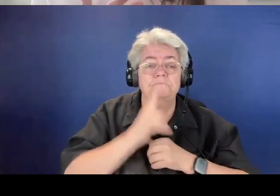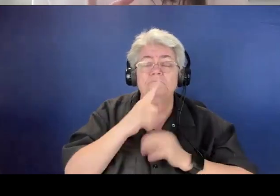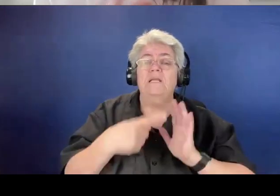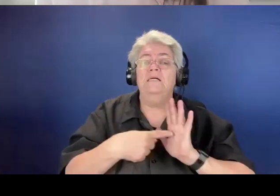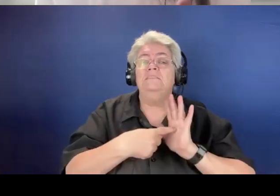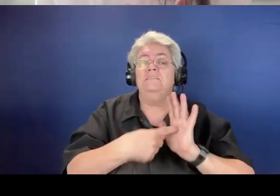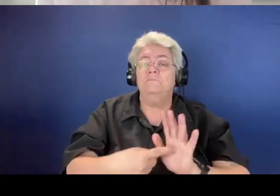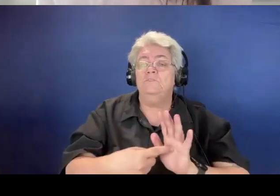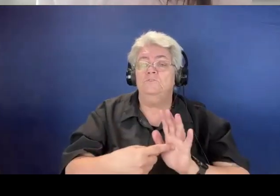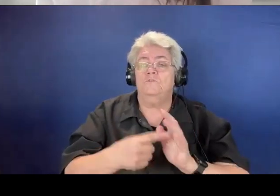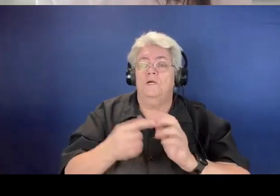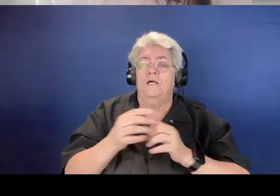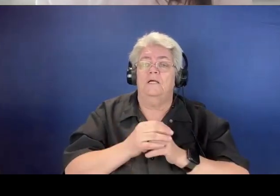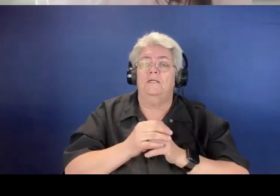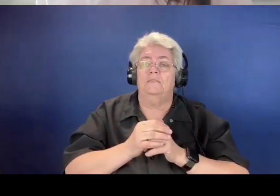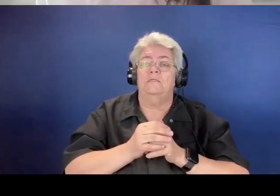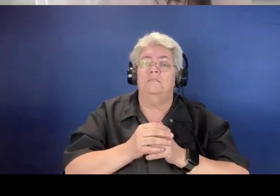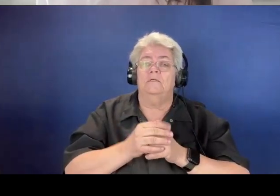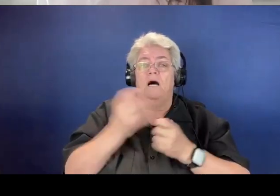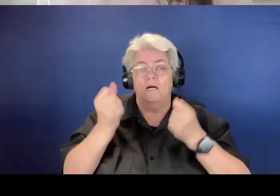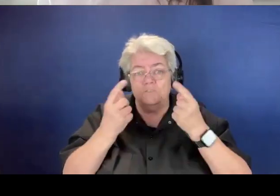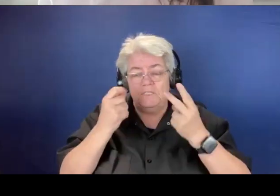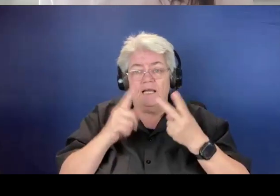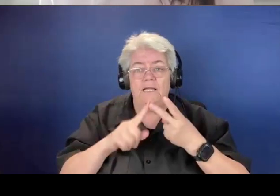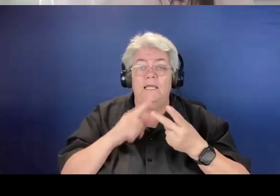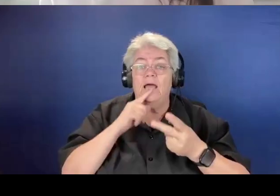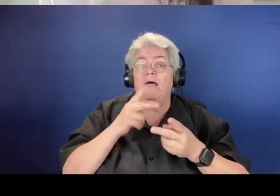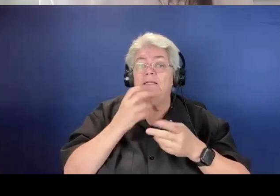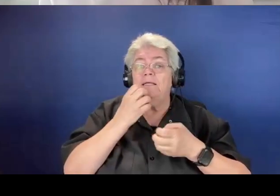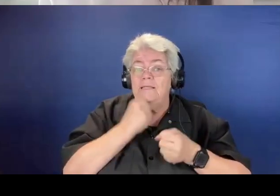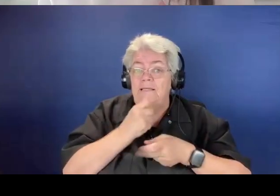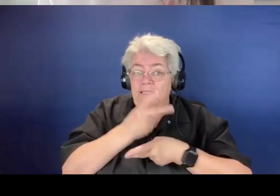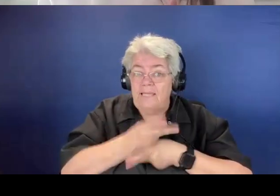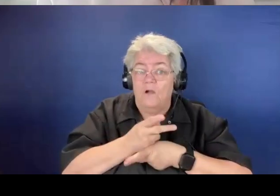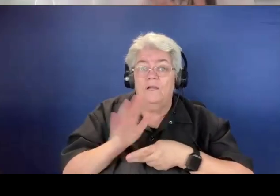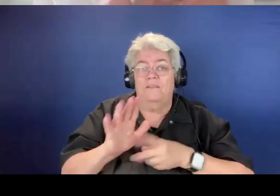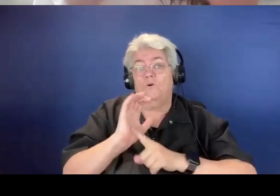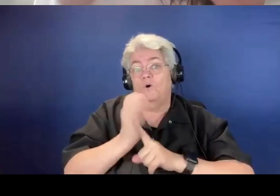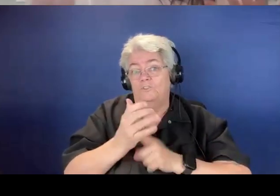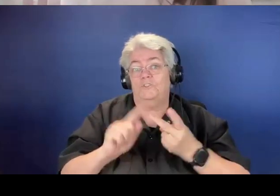understanding and caring about their culture and their language goals so this